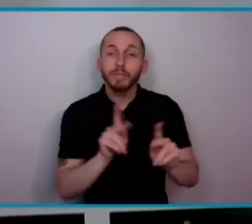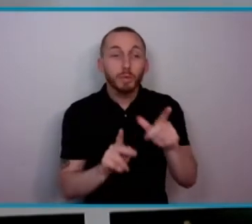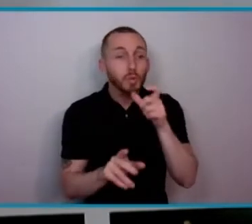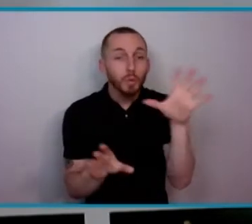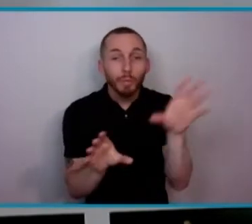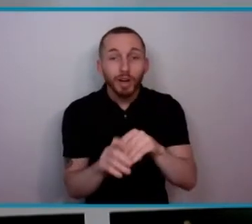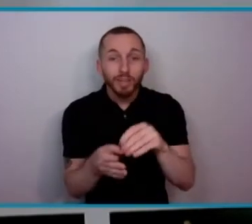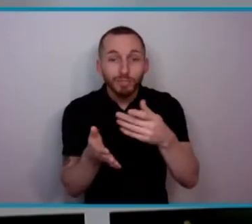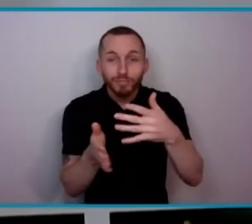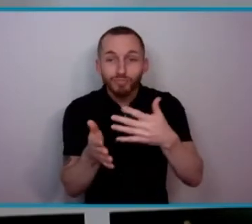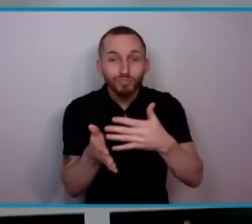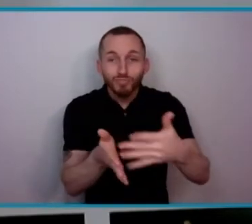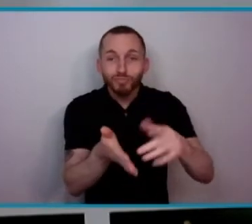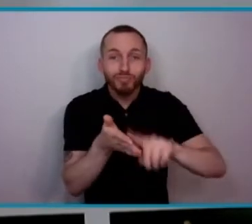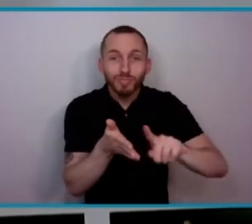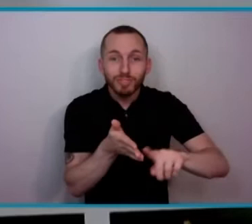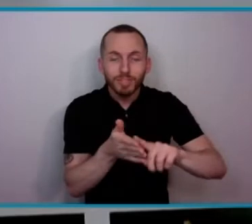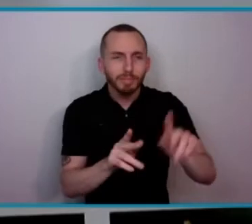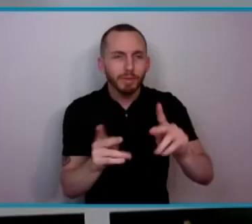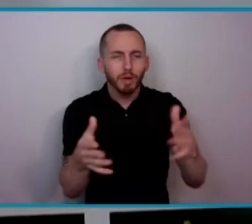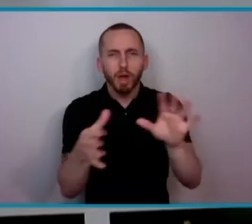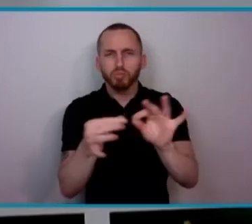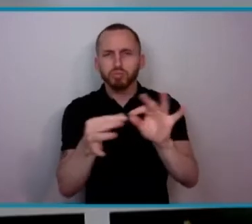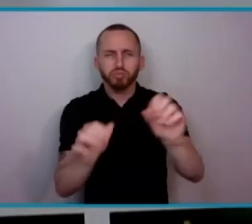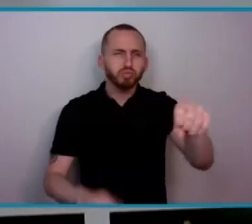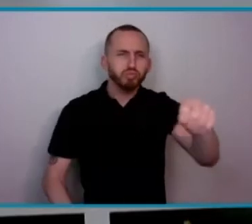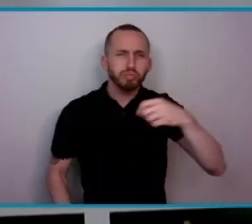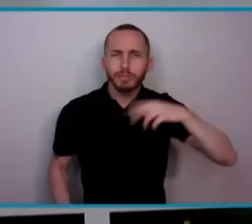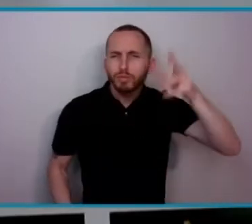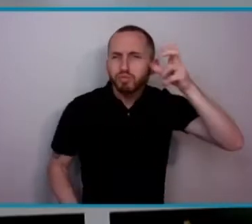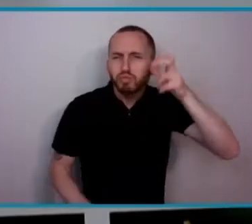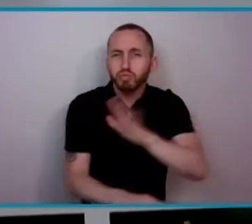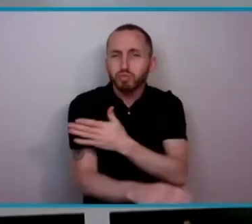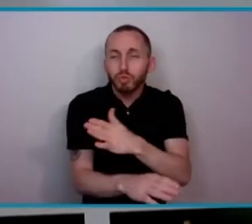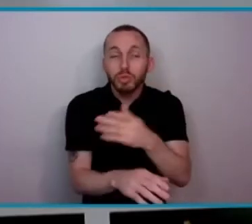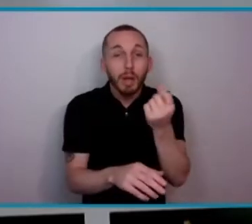to music all the time but I never thought of using music for my pain,” or “I never